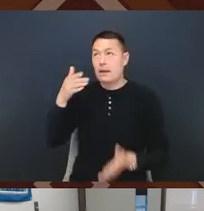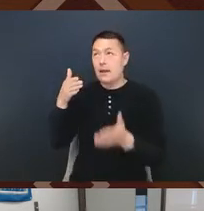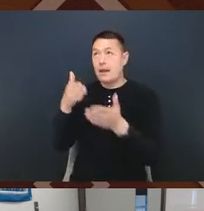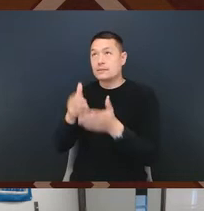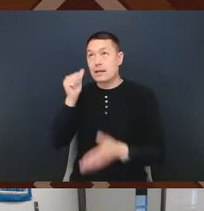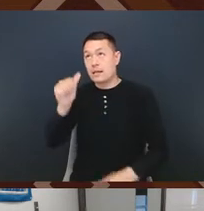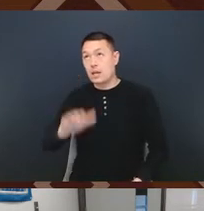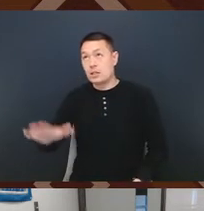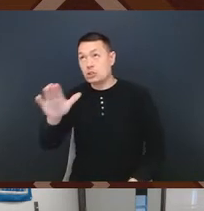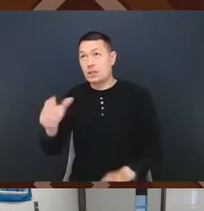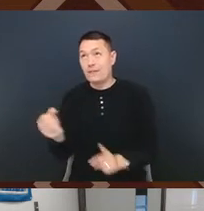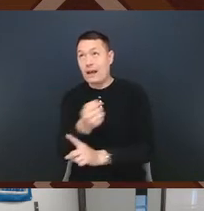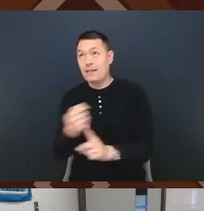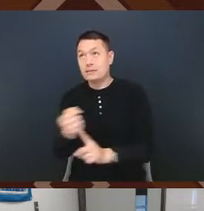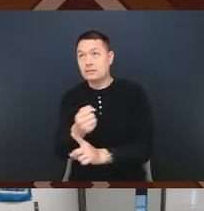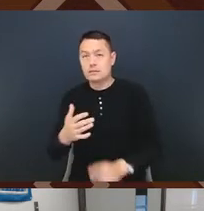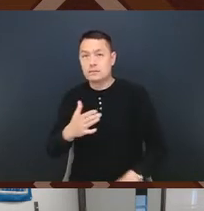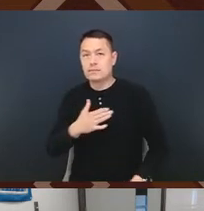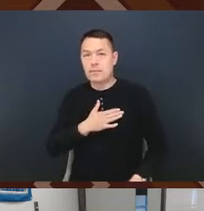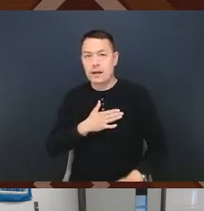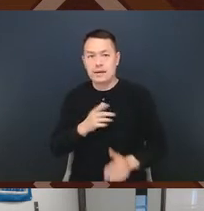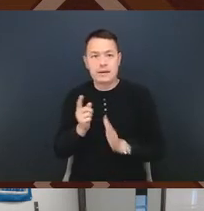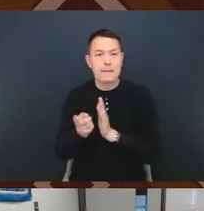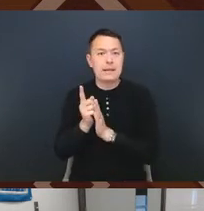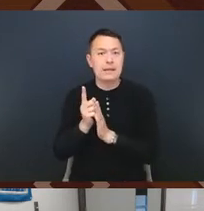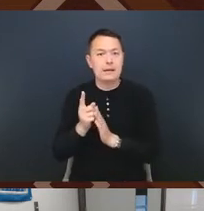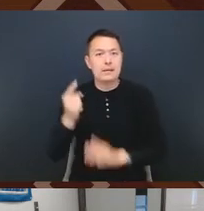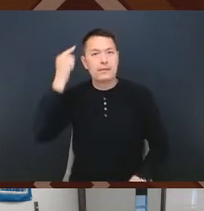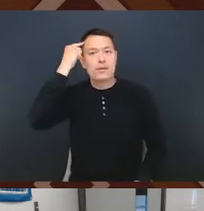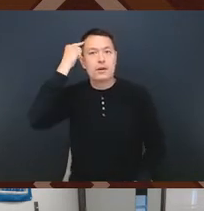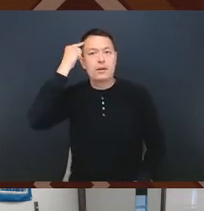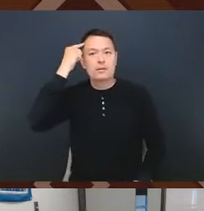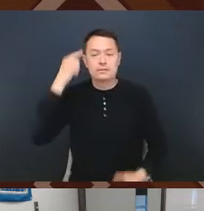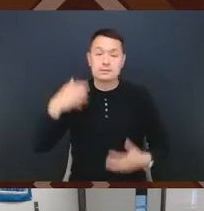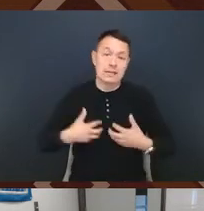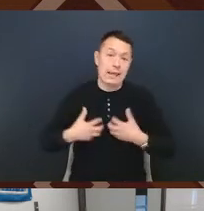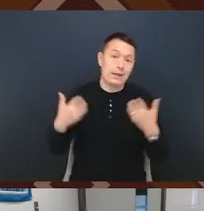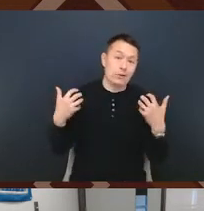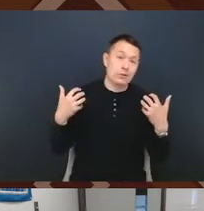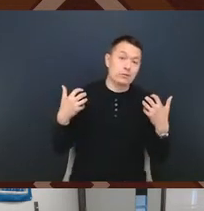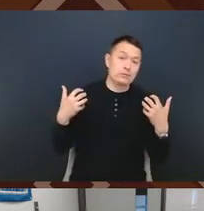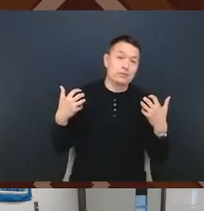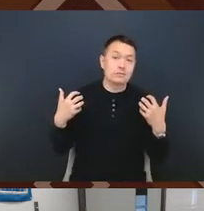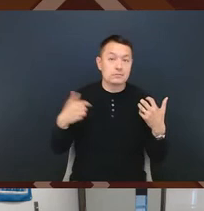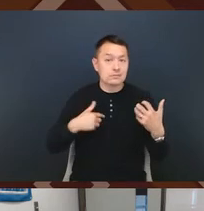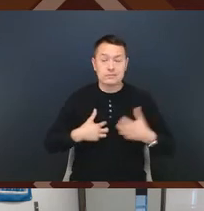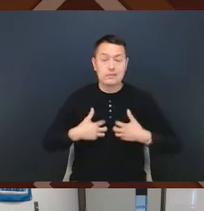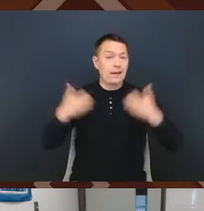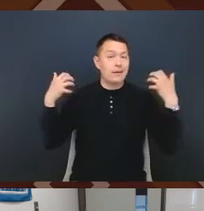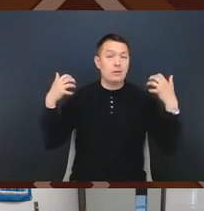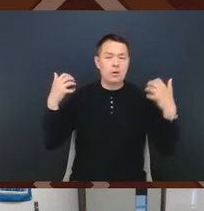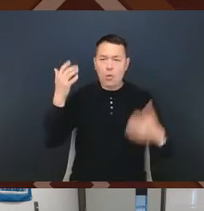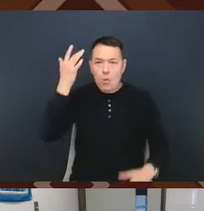my immediate reaction is really angry or anger or why should people dump on Asians?